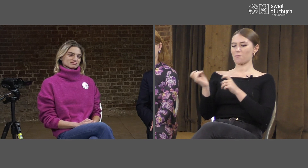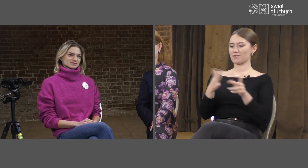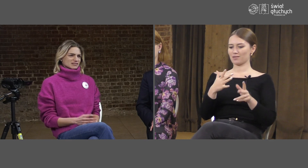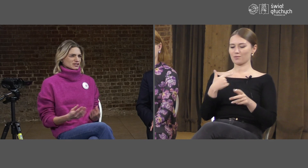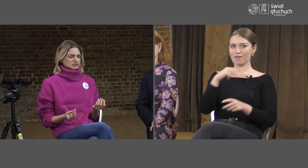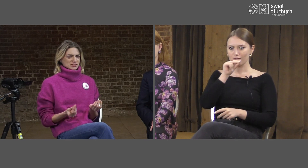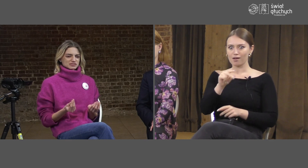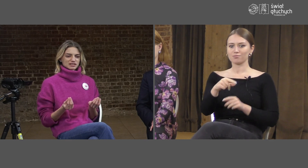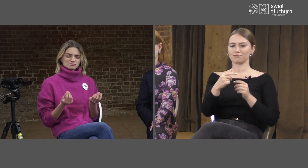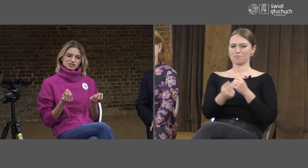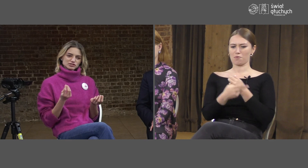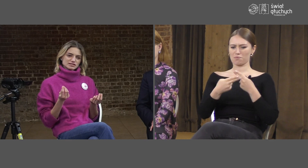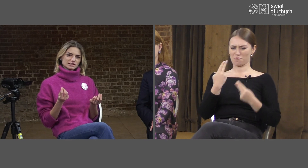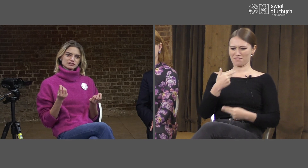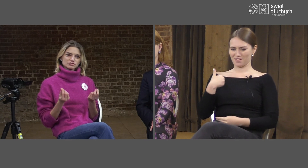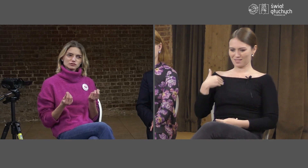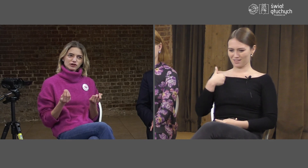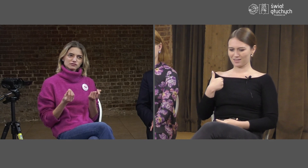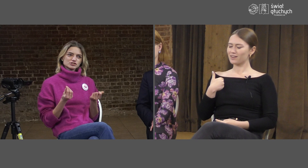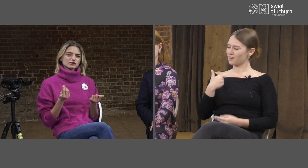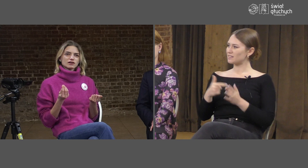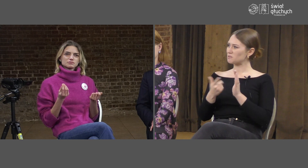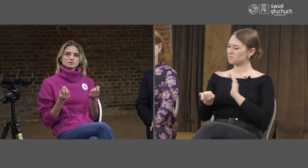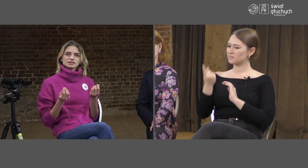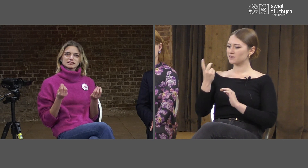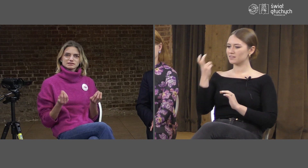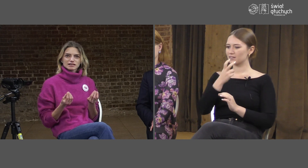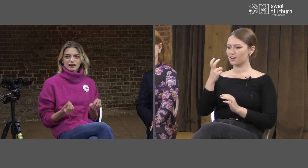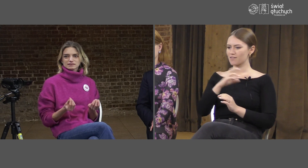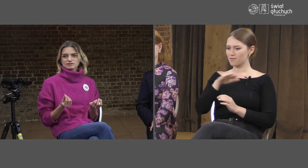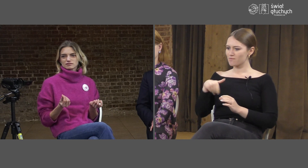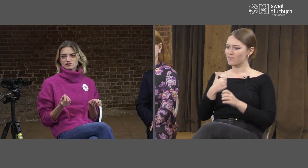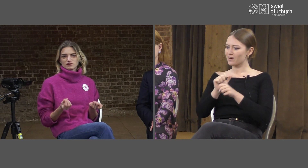Anyway, I think it’s kind of special that we have a different accent.